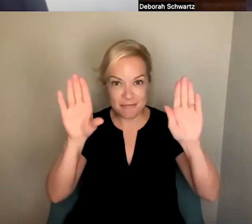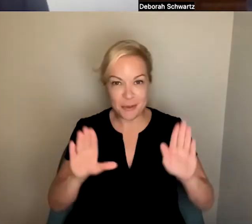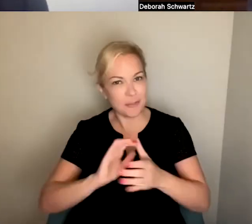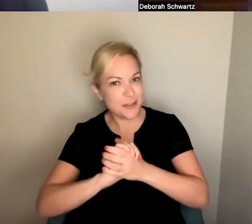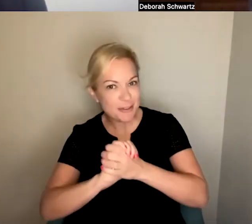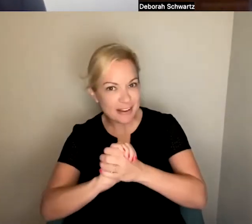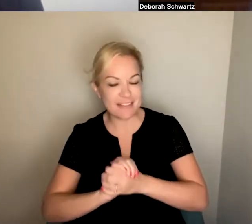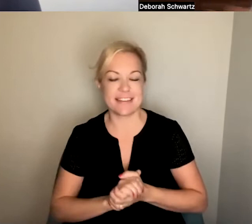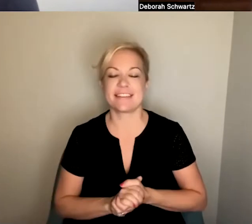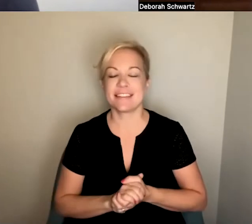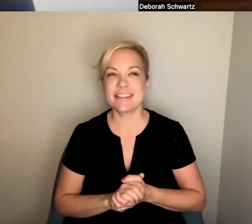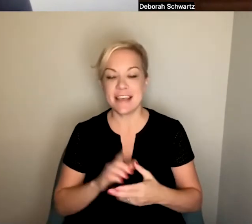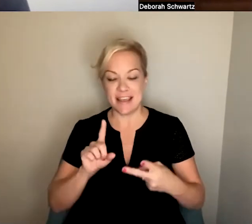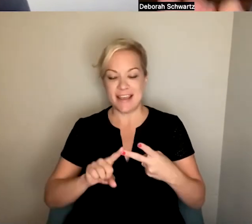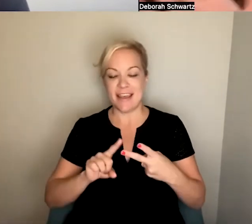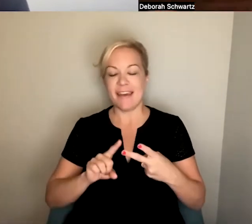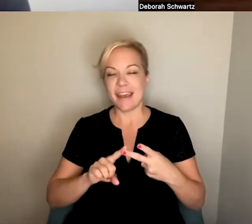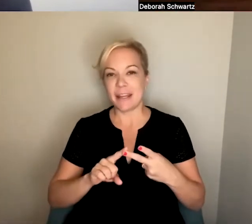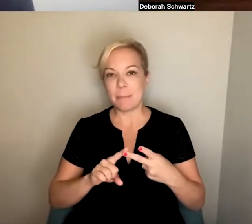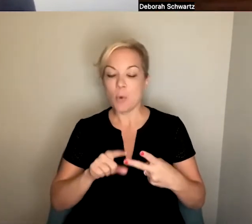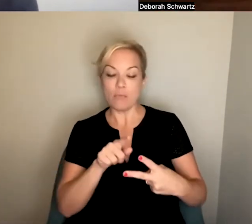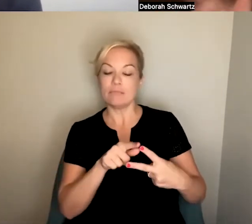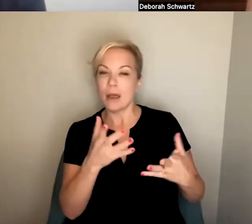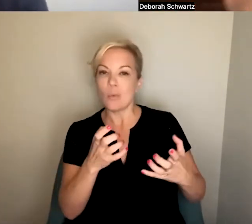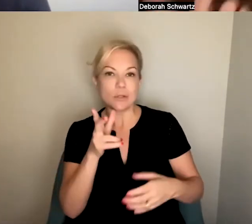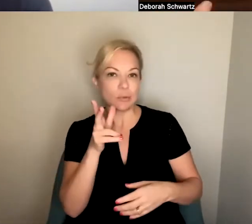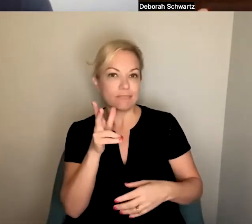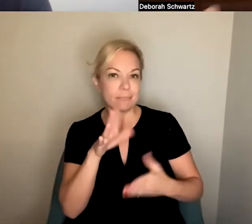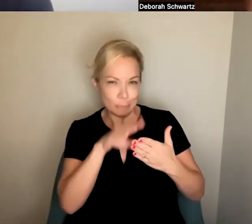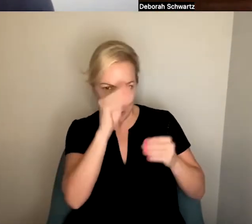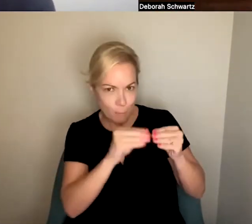and I'd love to hear a little bit about it, but also it connects me